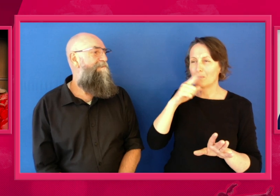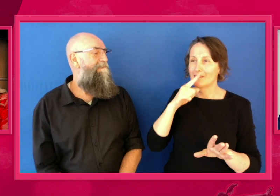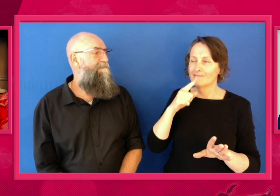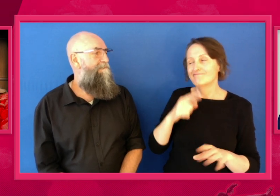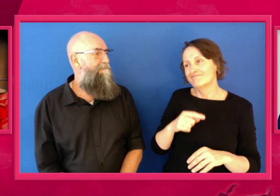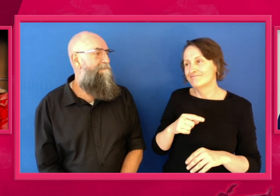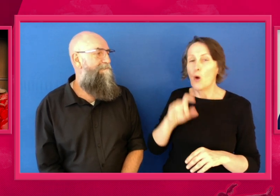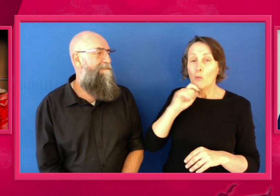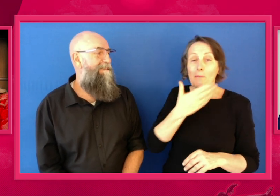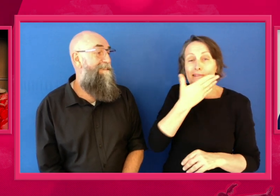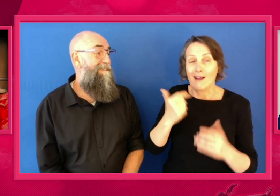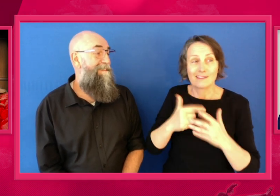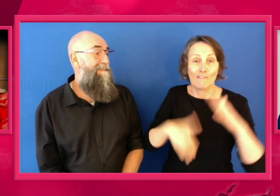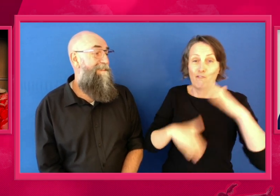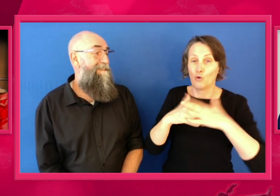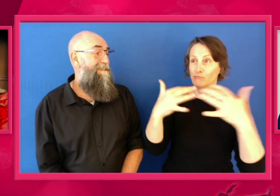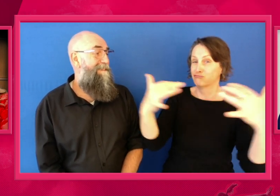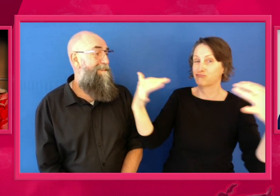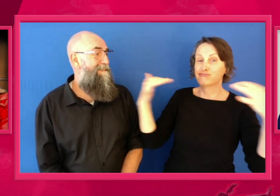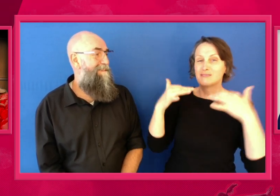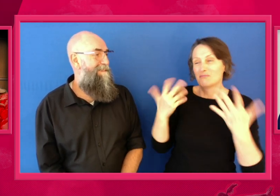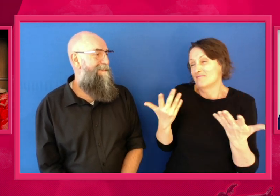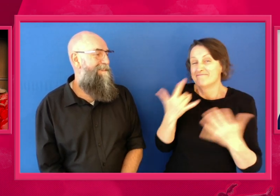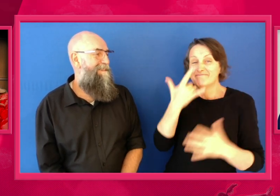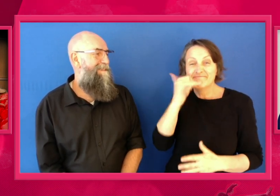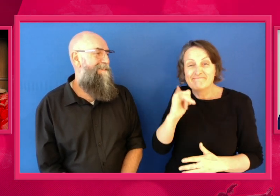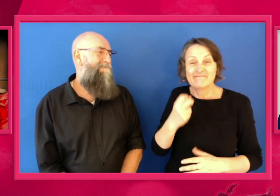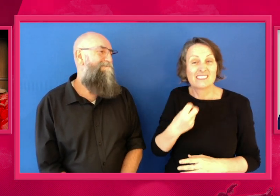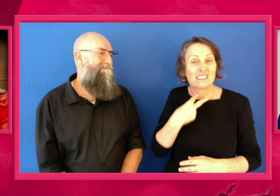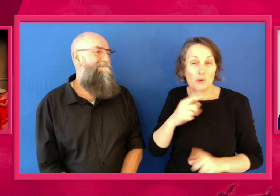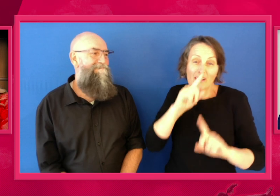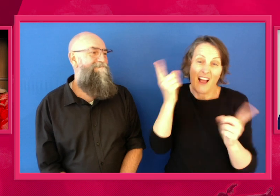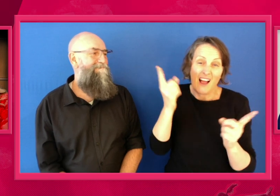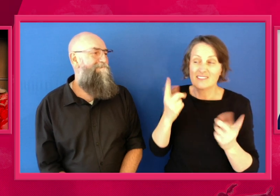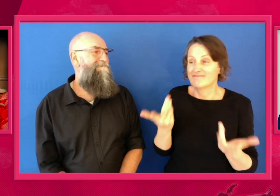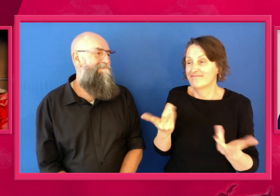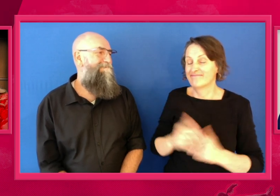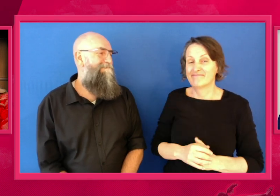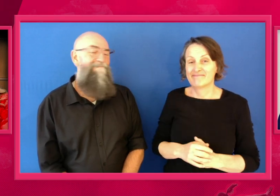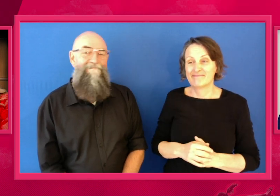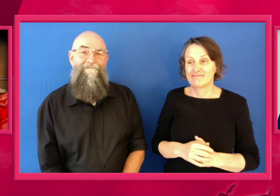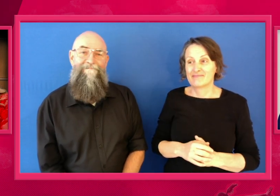group that's in there just seem to do whatever they want to do and yell as loud as they want. So you can hear those people, which is, which is really good. And the support that you get from them. But it is strange, like, you know, I think that for us, racing at like World Championships and that when there's not really big crowds there, it kind of, you know, you get used to it a little bit. But it would have been nice to see. It's really disappointing